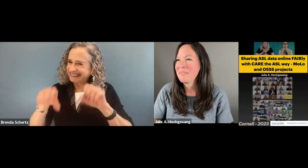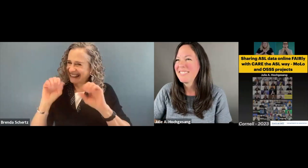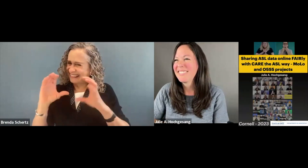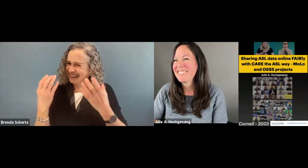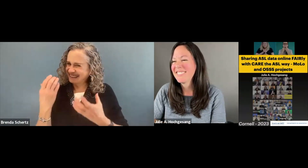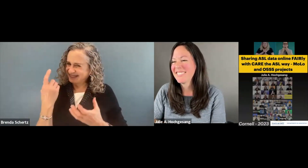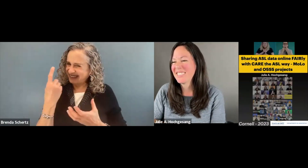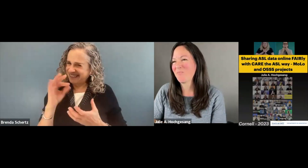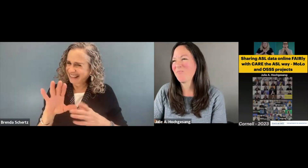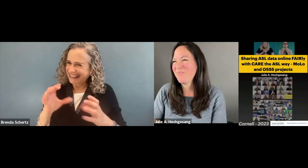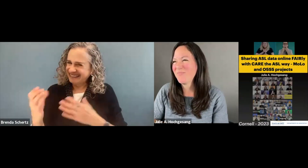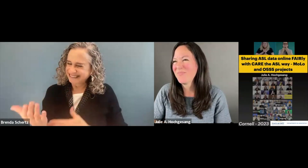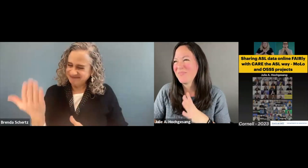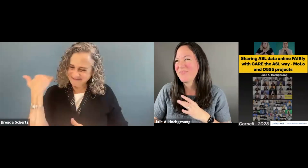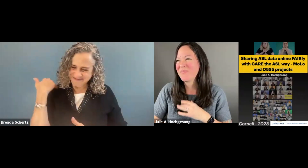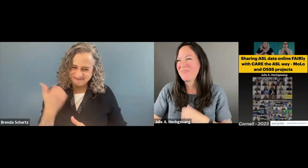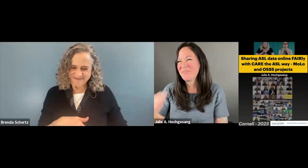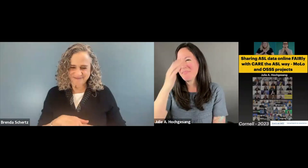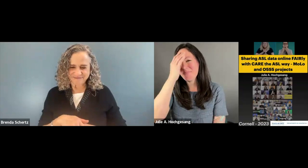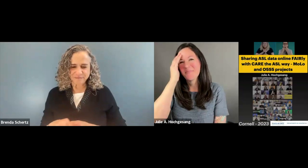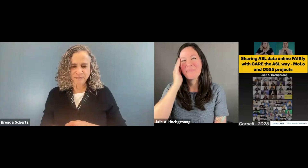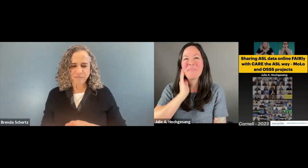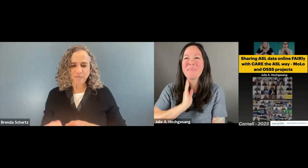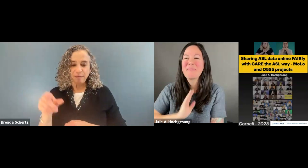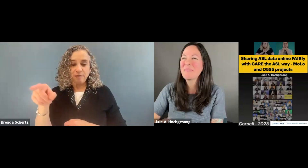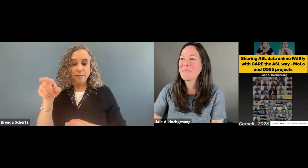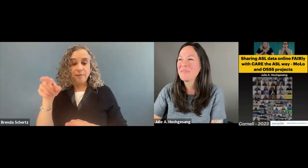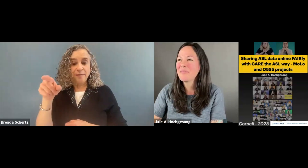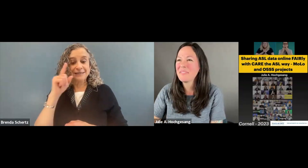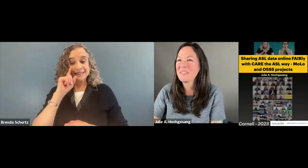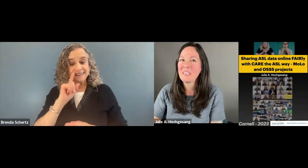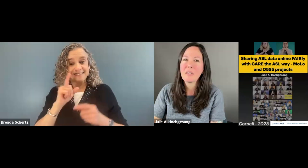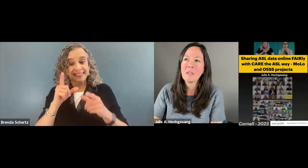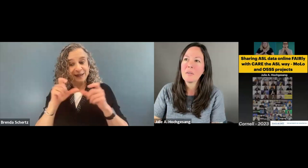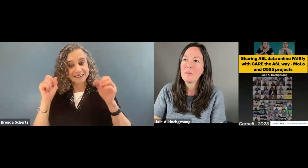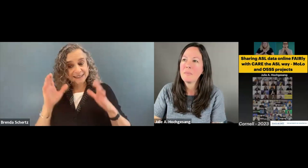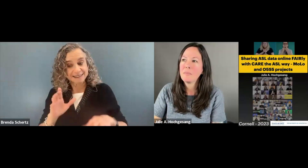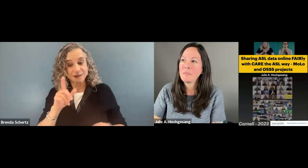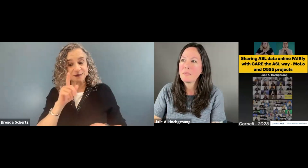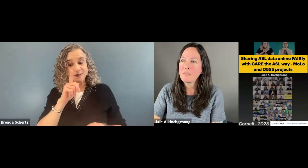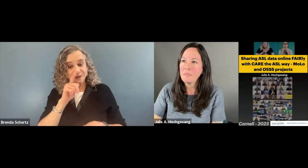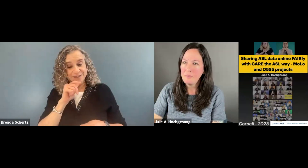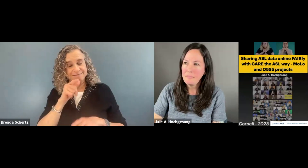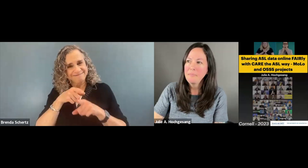I was very fortunate to have the opportunity to take her class when I was a student there.